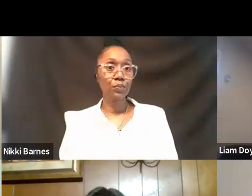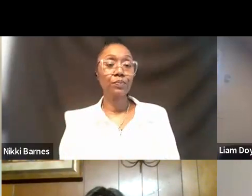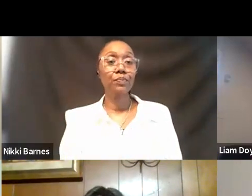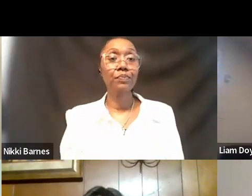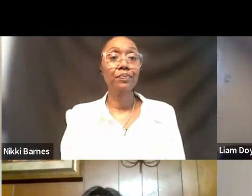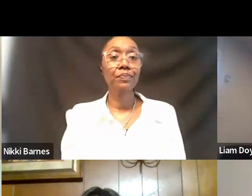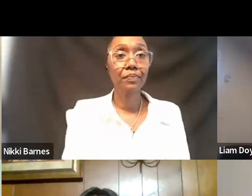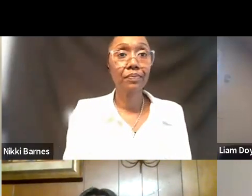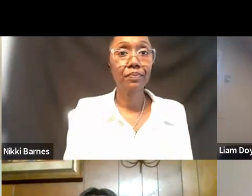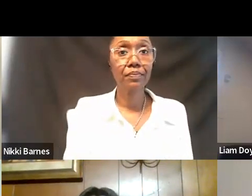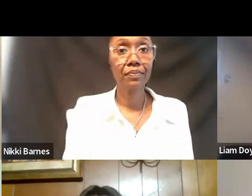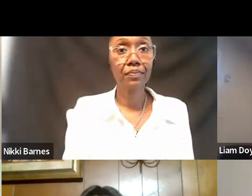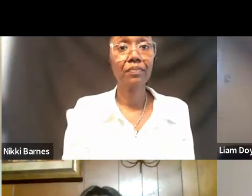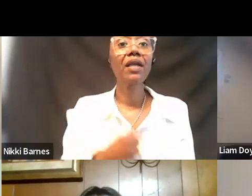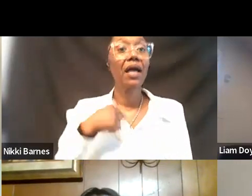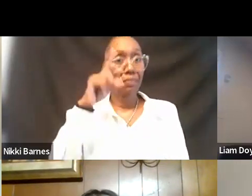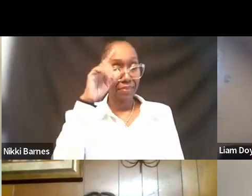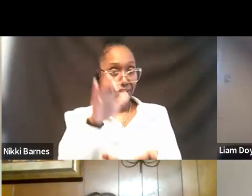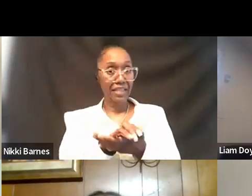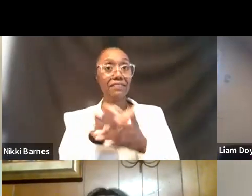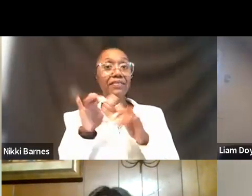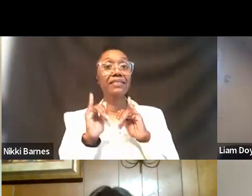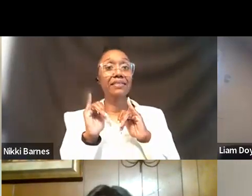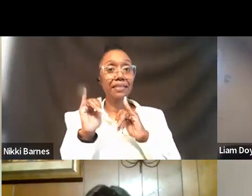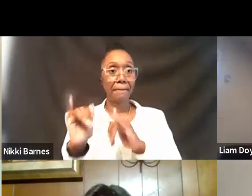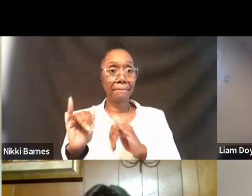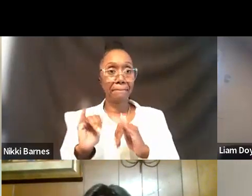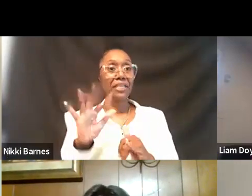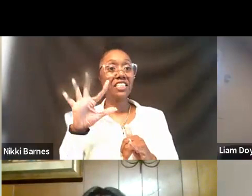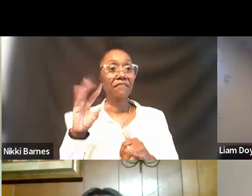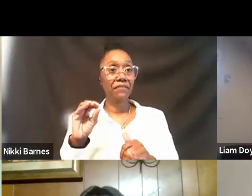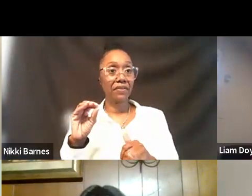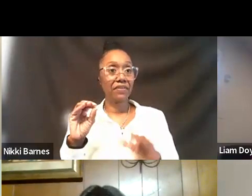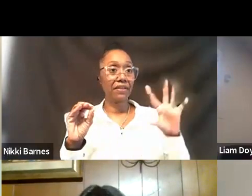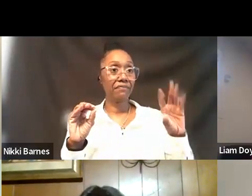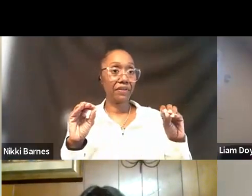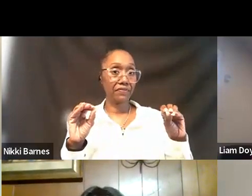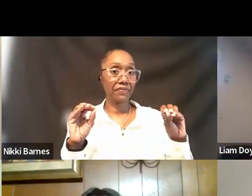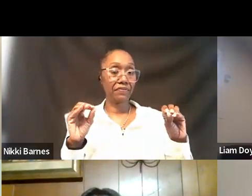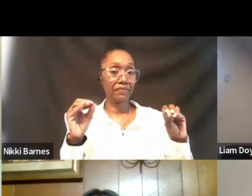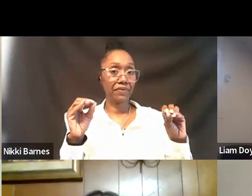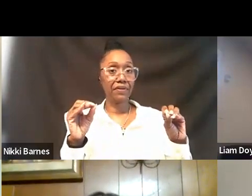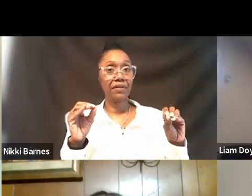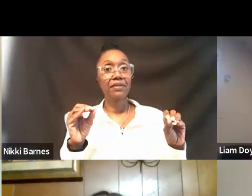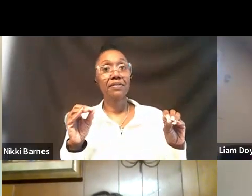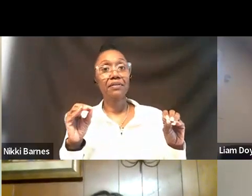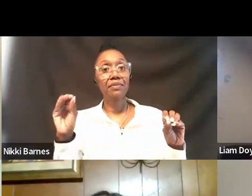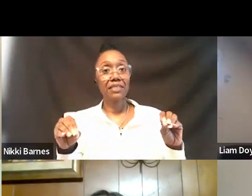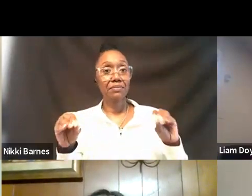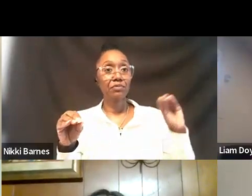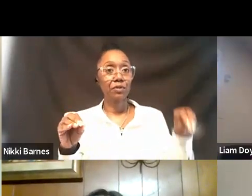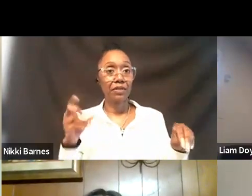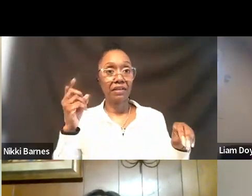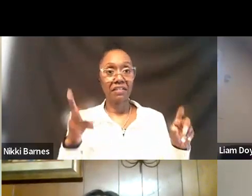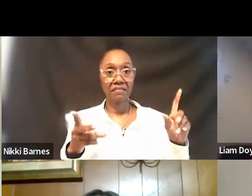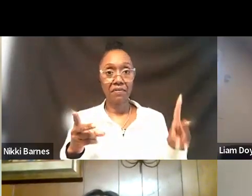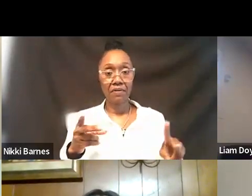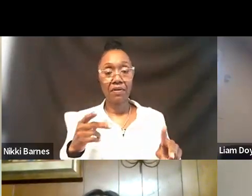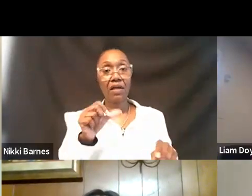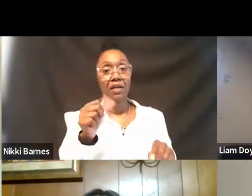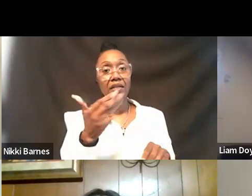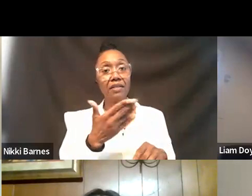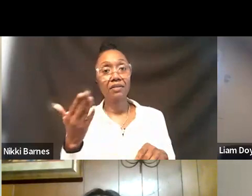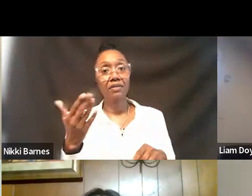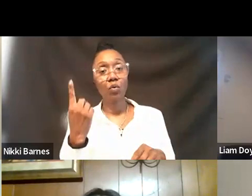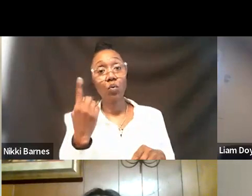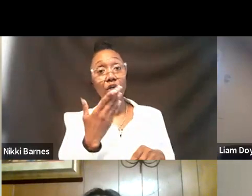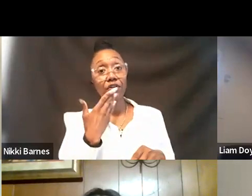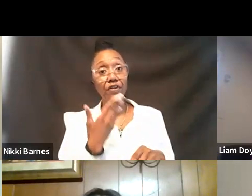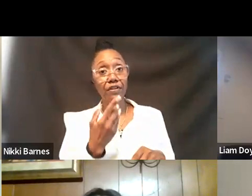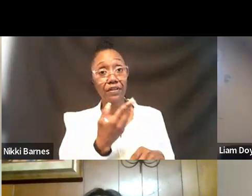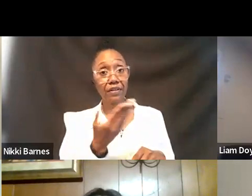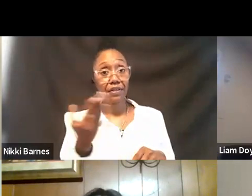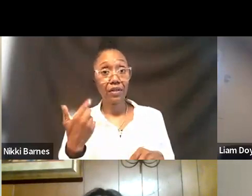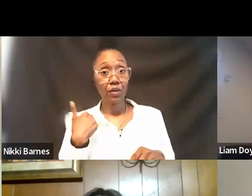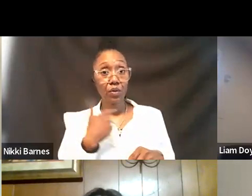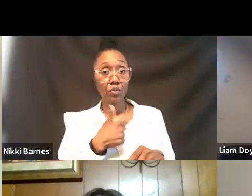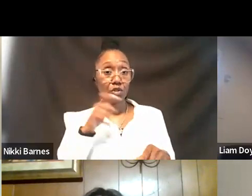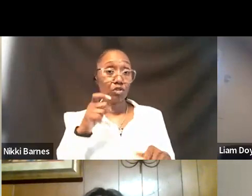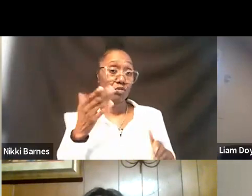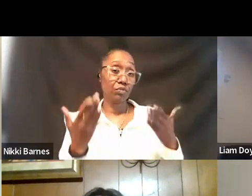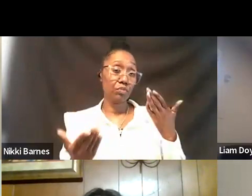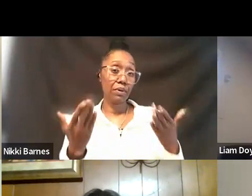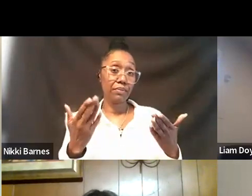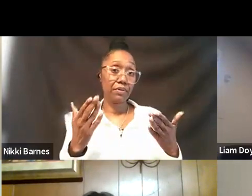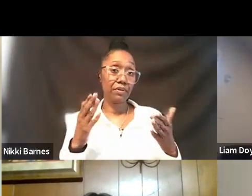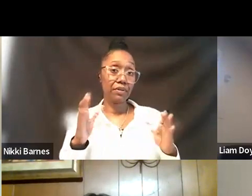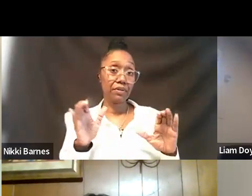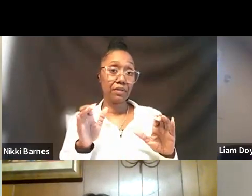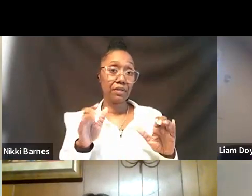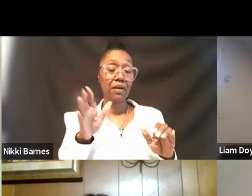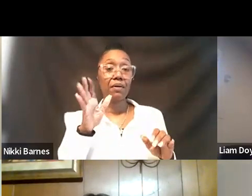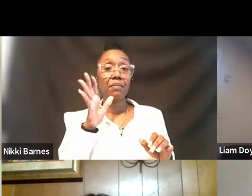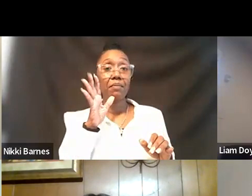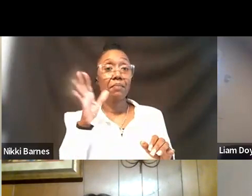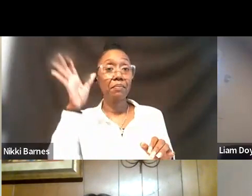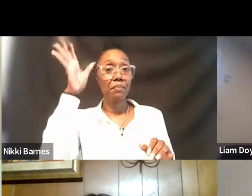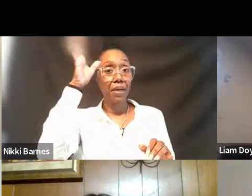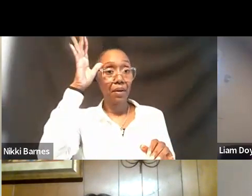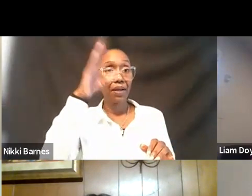I believe the same thing. It's 50 50 and Another thing is like if Another good thing that we should probably do too is, have parent and teacher partnership.